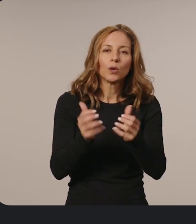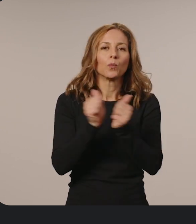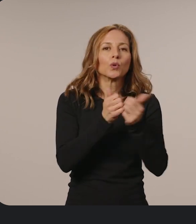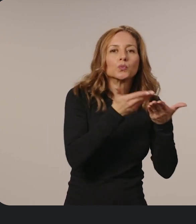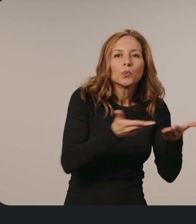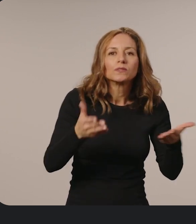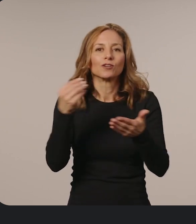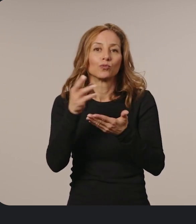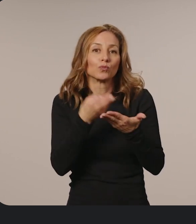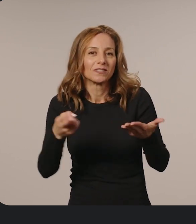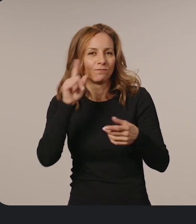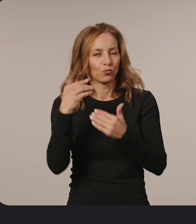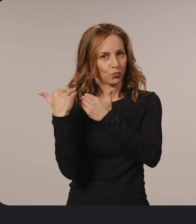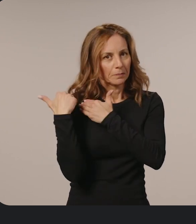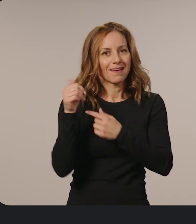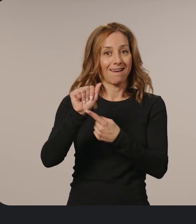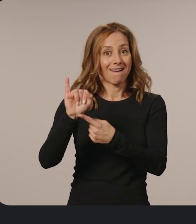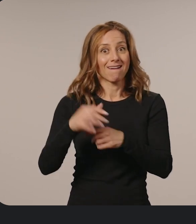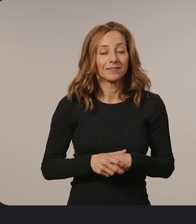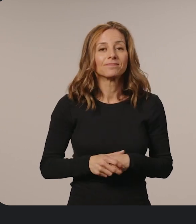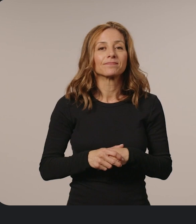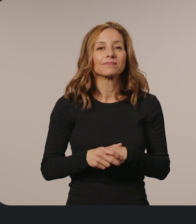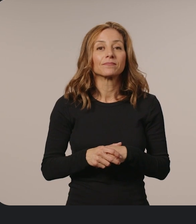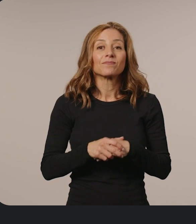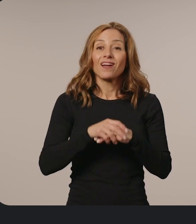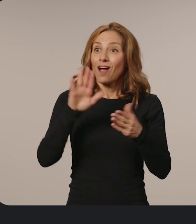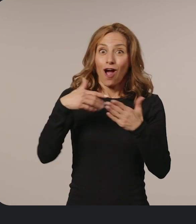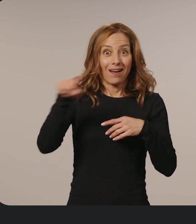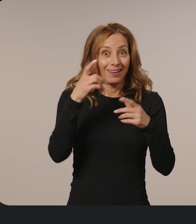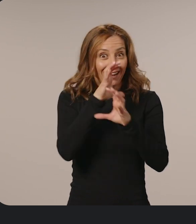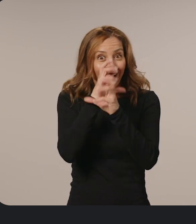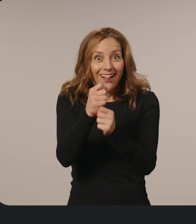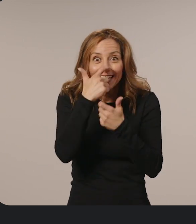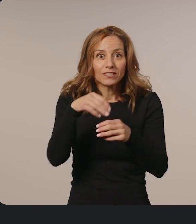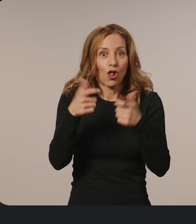with tools and resources for responsible AI. And with all the interest in large language models,